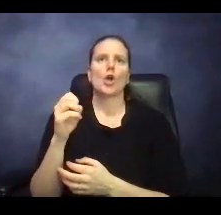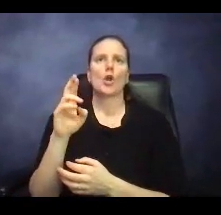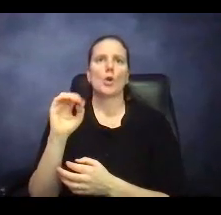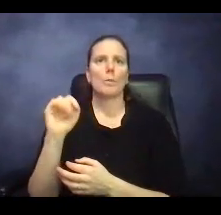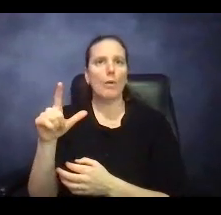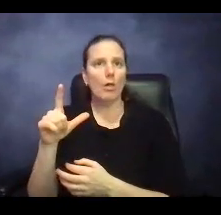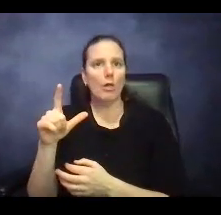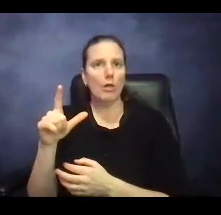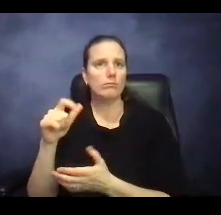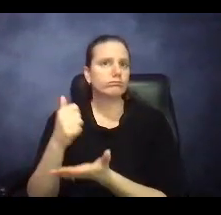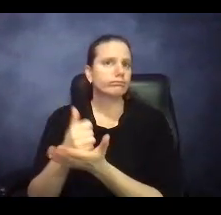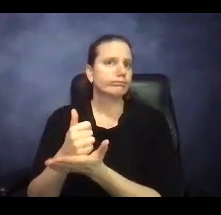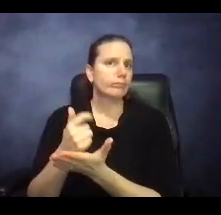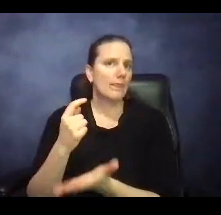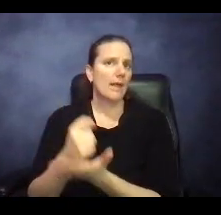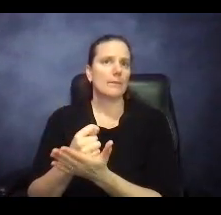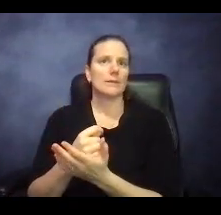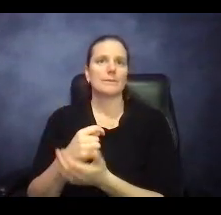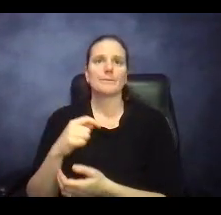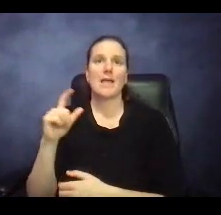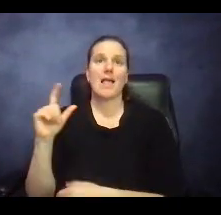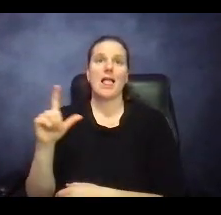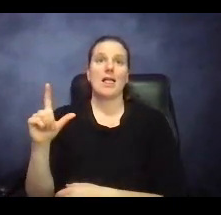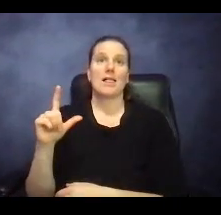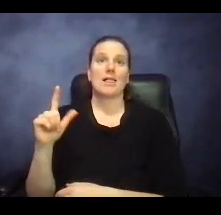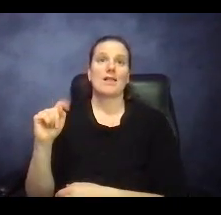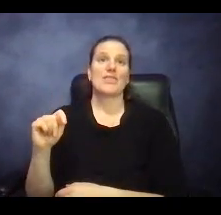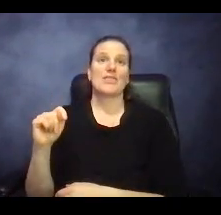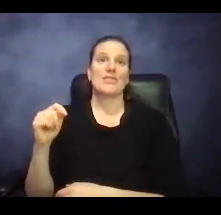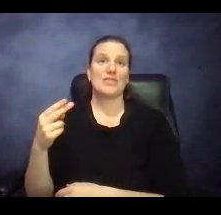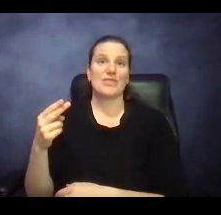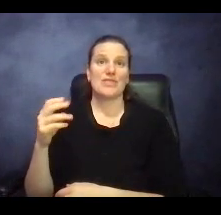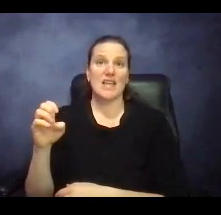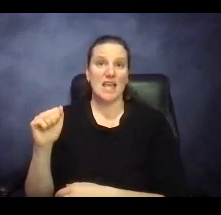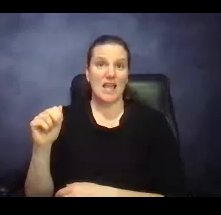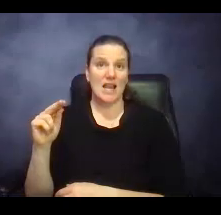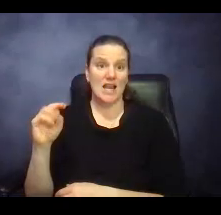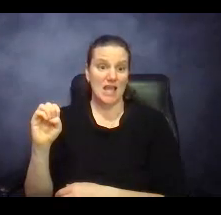L-theanine is, is amazing for helping promote the production